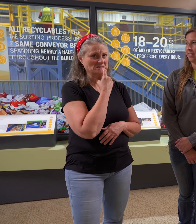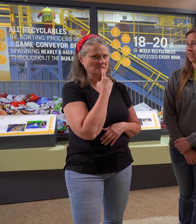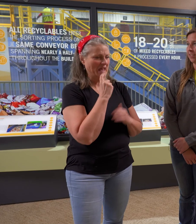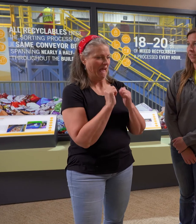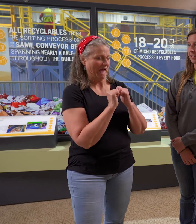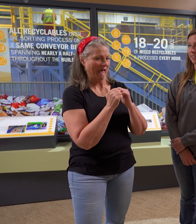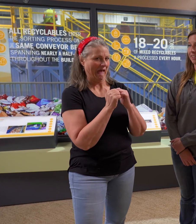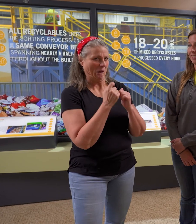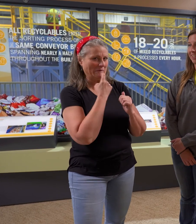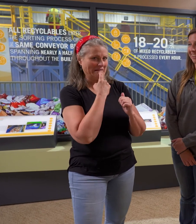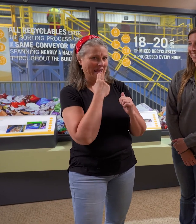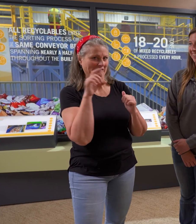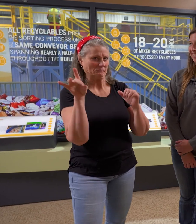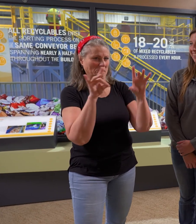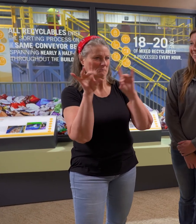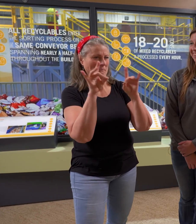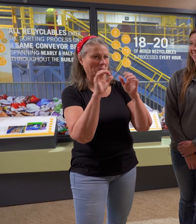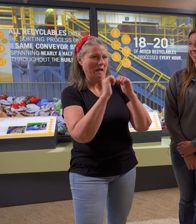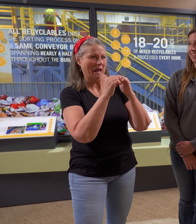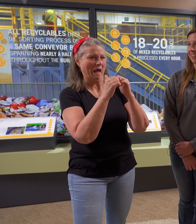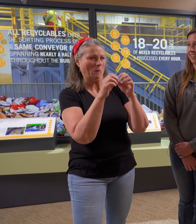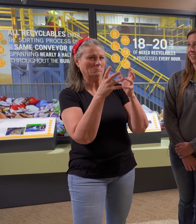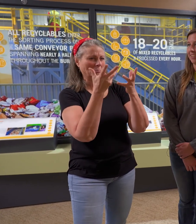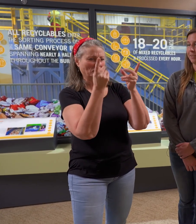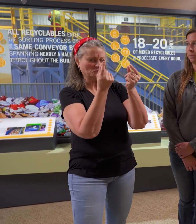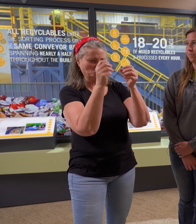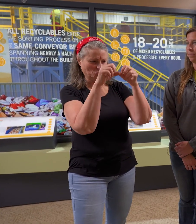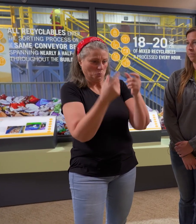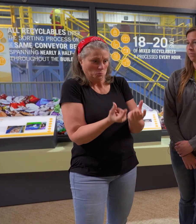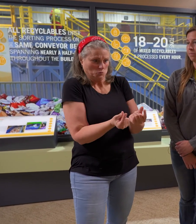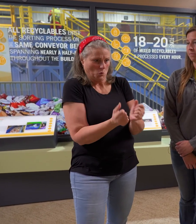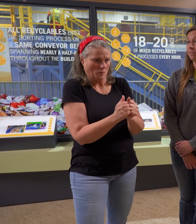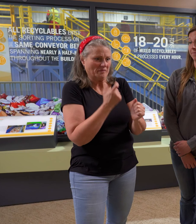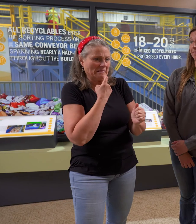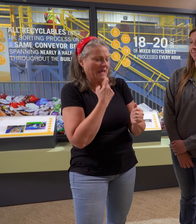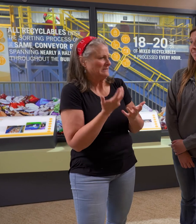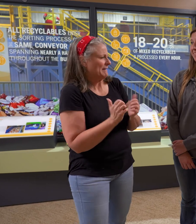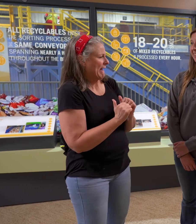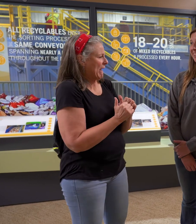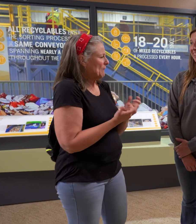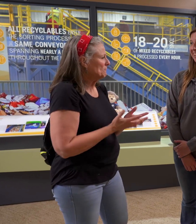So I'm curious about glass. How does the machine pick out glass and then what do you do